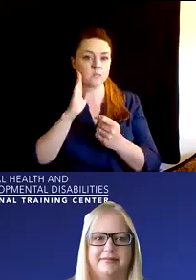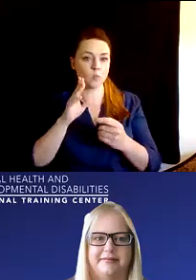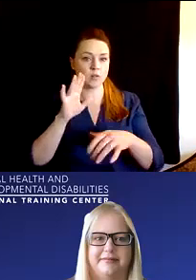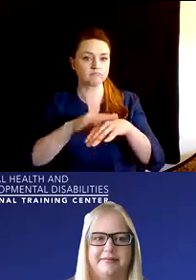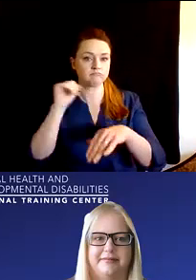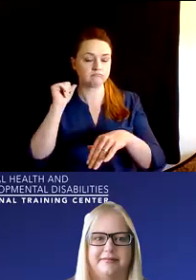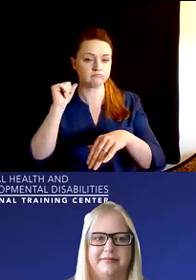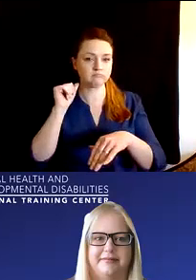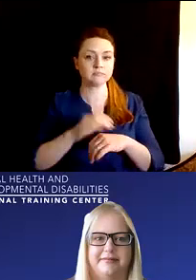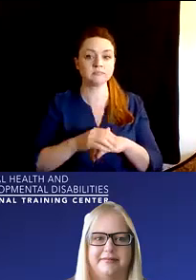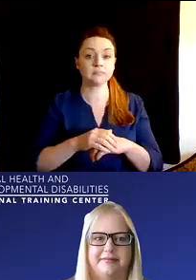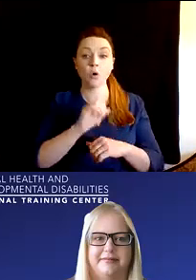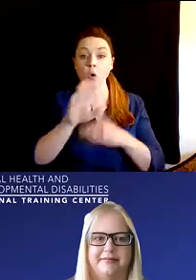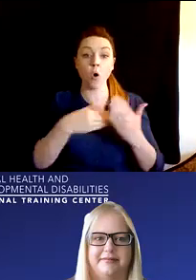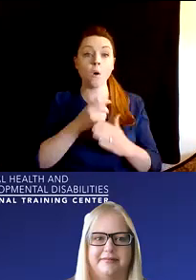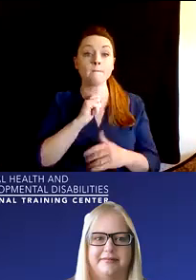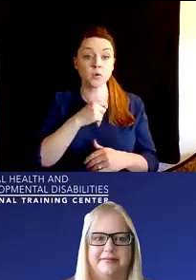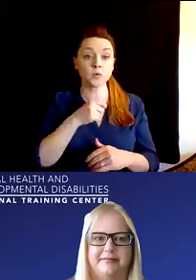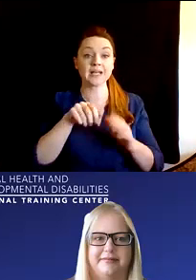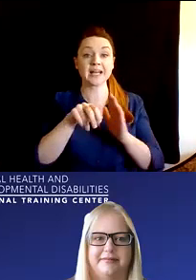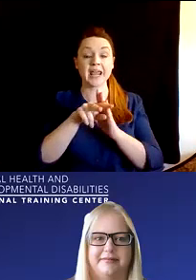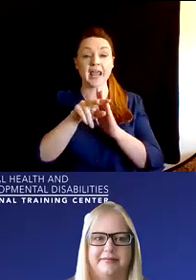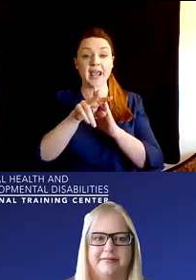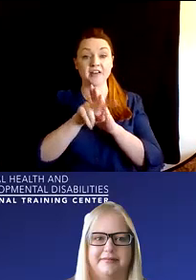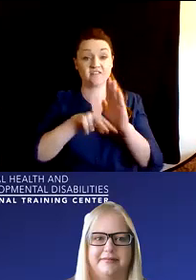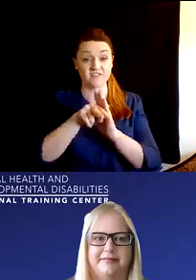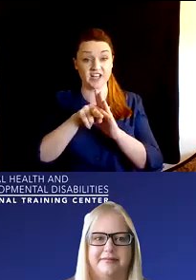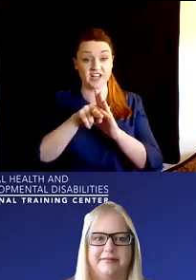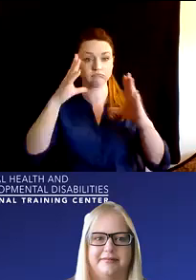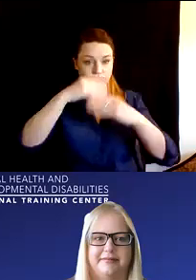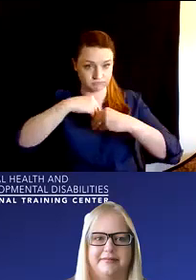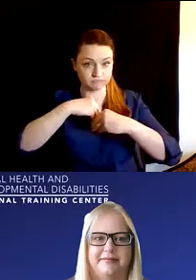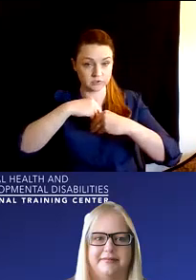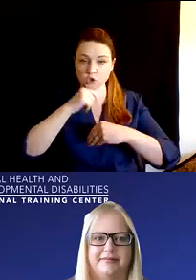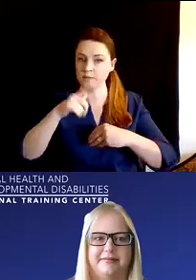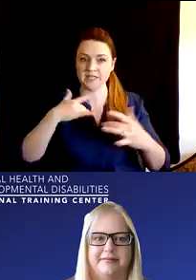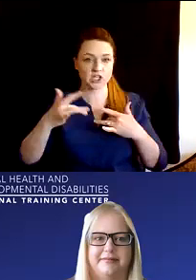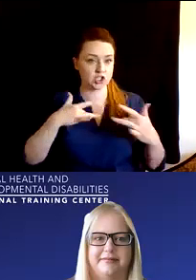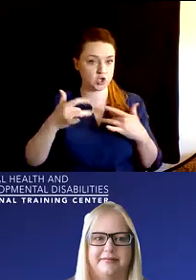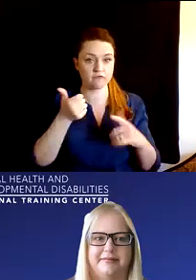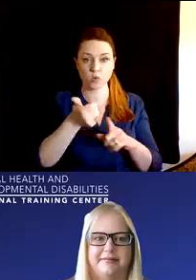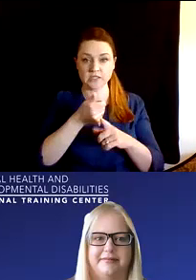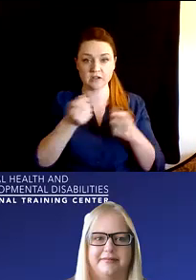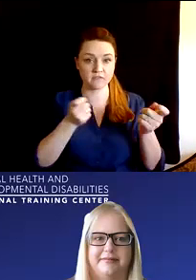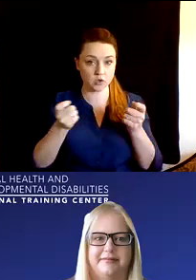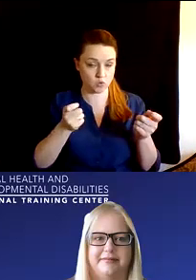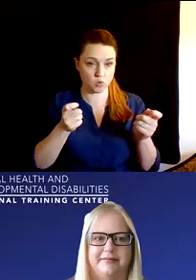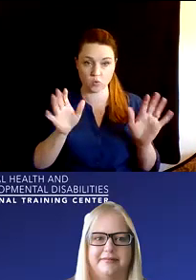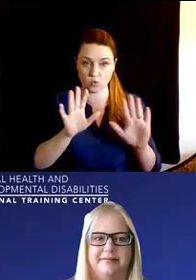everyone is muted and camera access is turned off. You do not need to be concerned with muting yourself or turning off your camera.